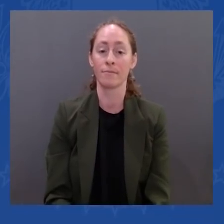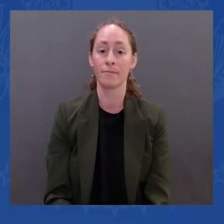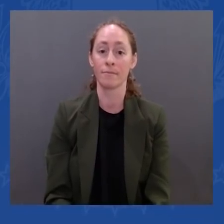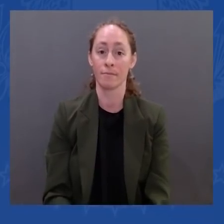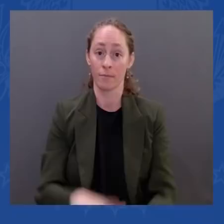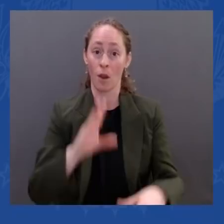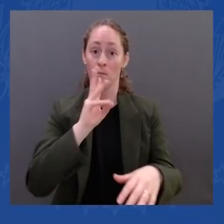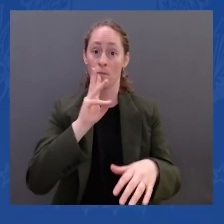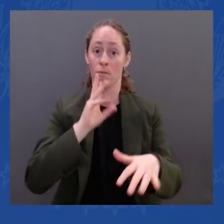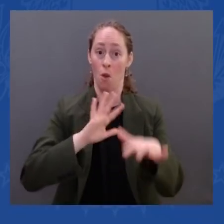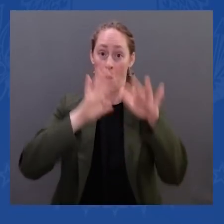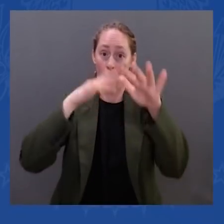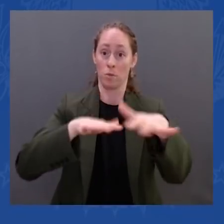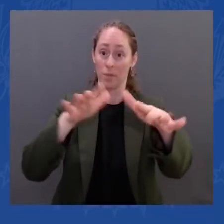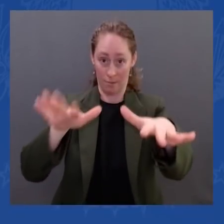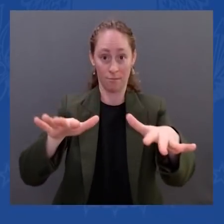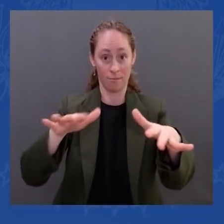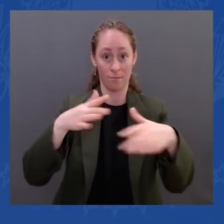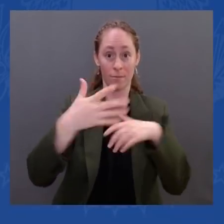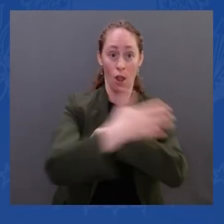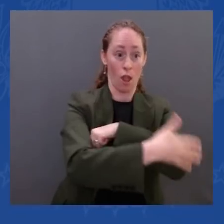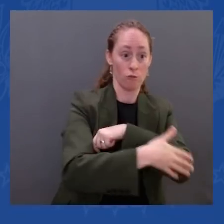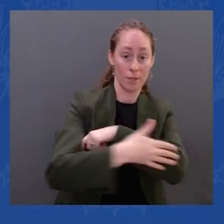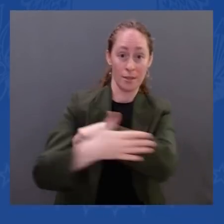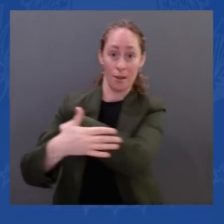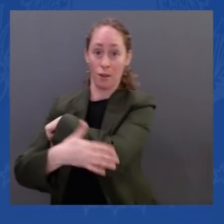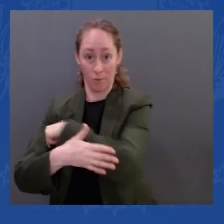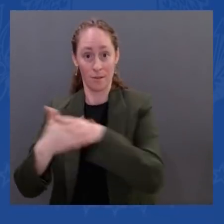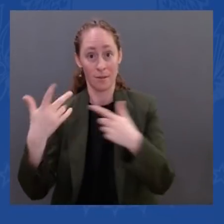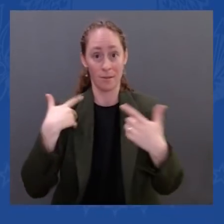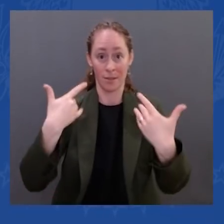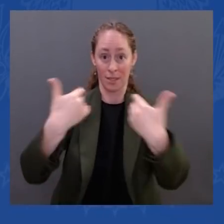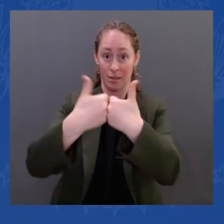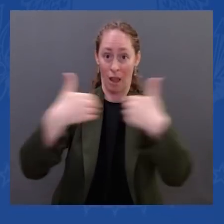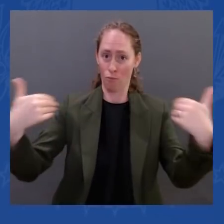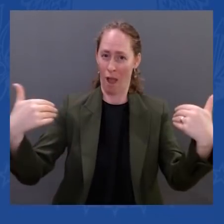Those are the words delivered by President Kennedy to Prime Minister Ikeda,